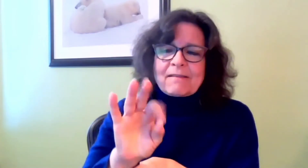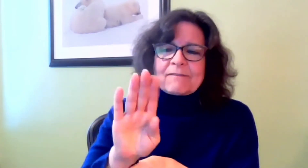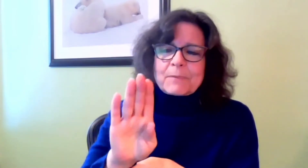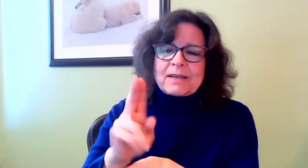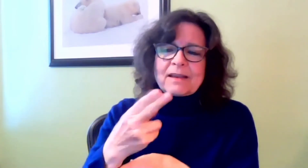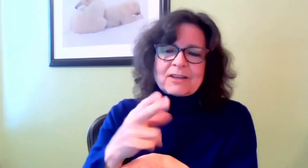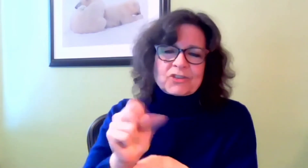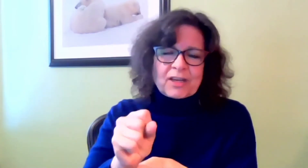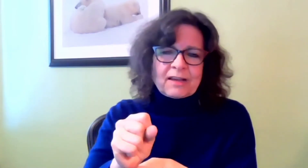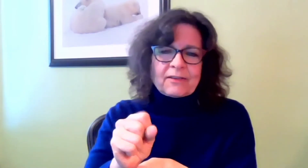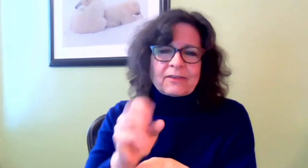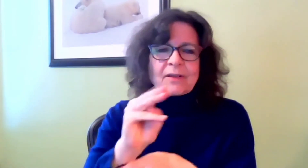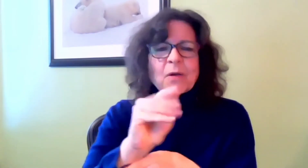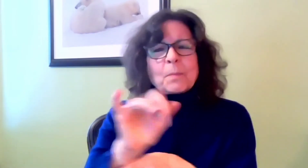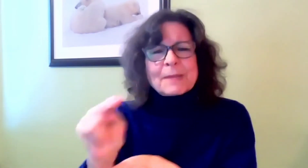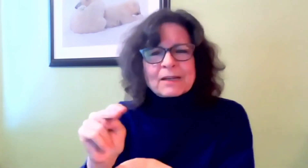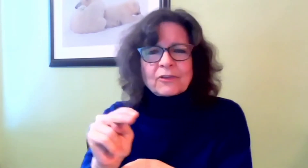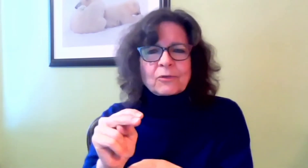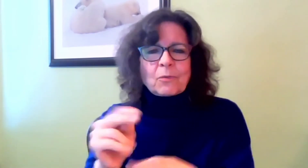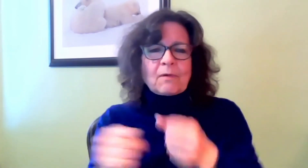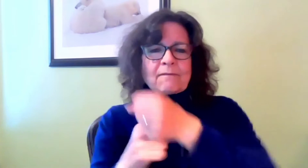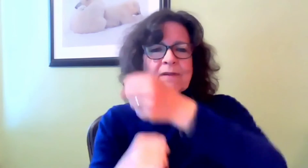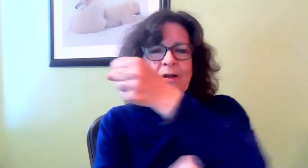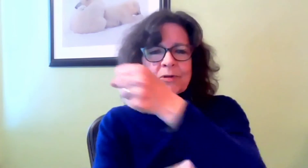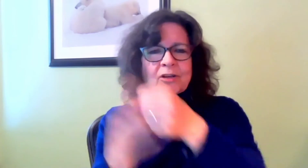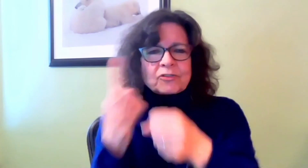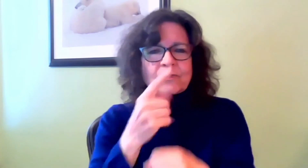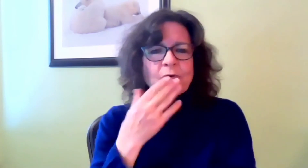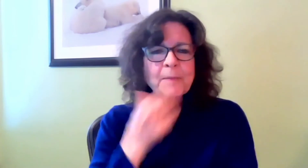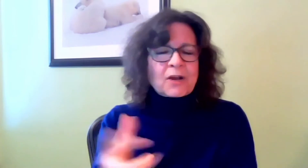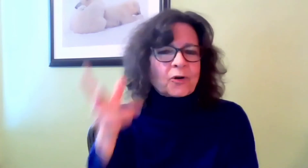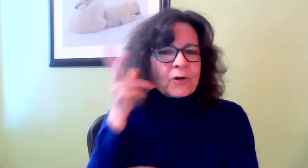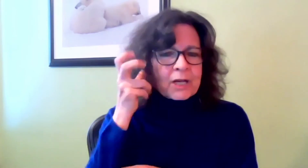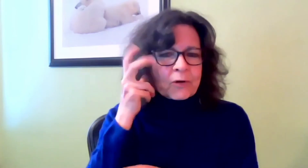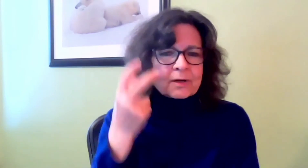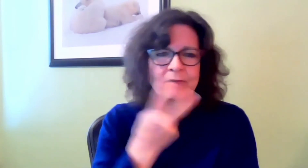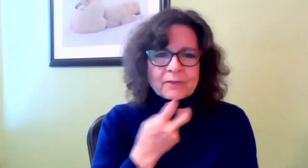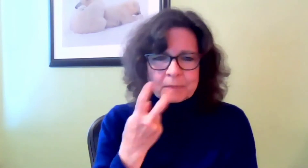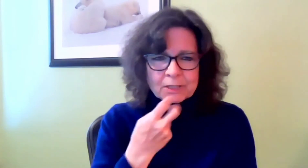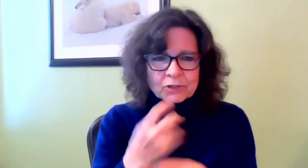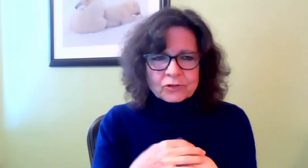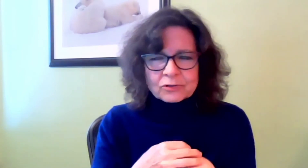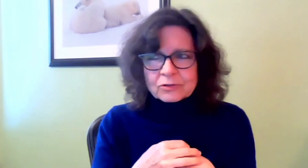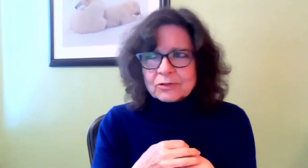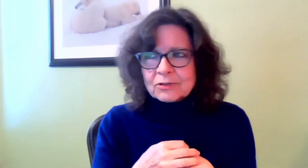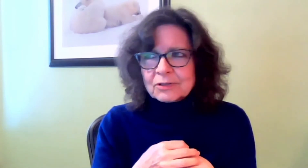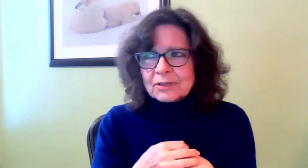as well as MFBHS (the Minnesota Foundation for Better Hearing and Speech),